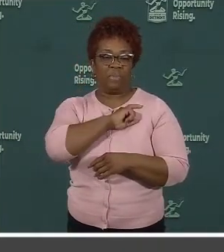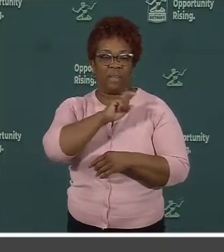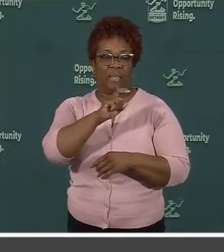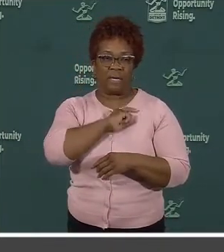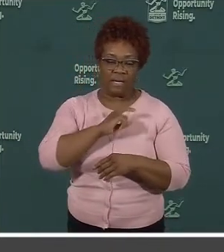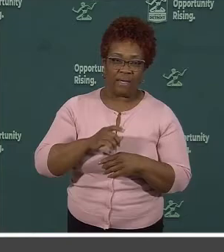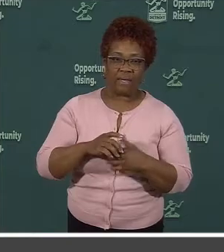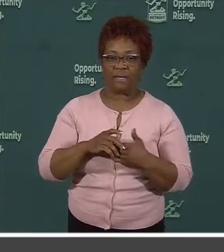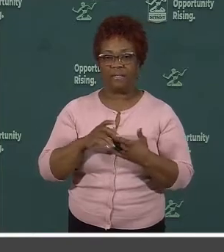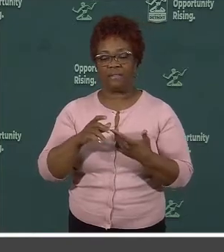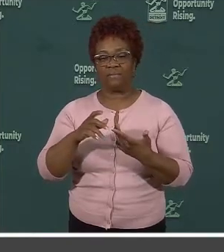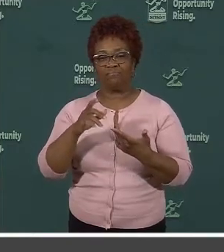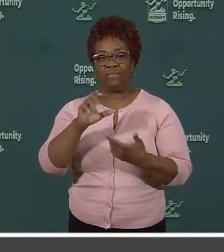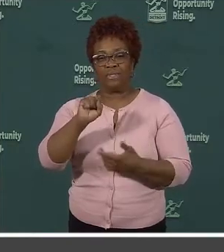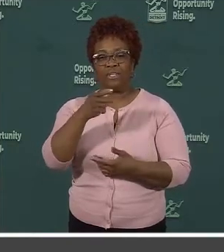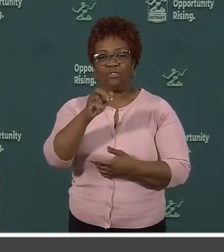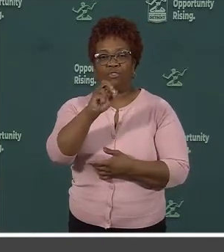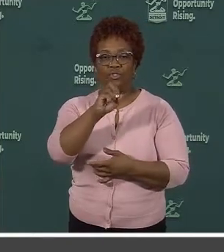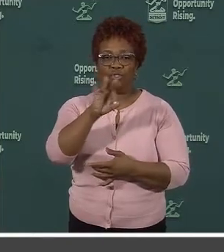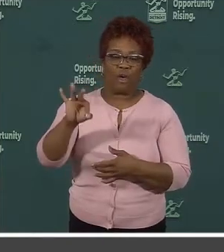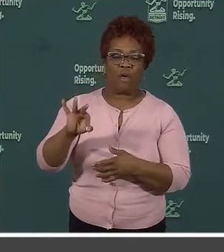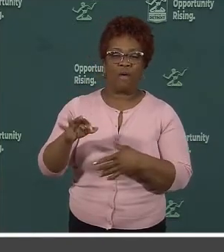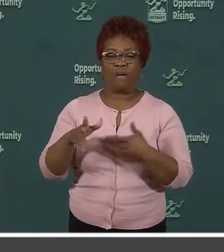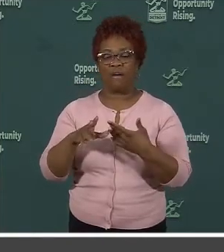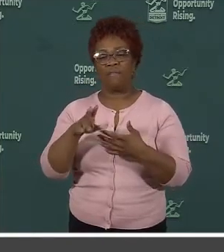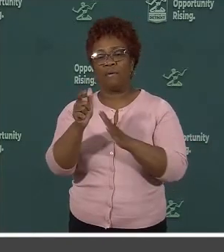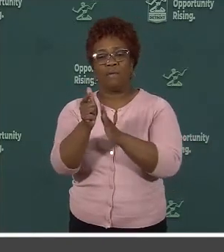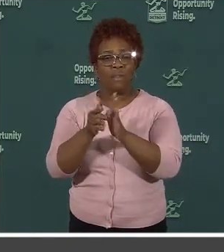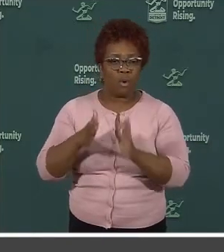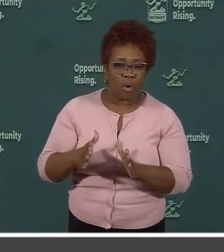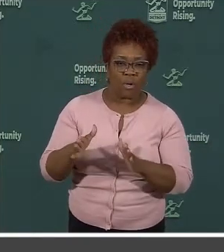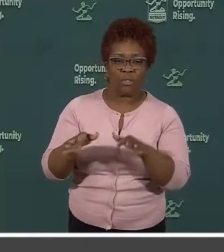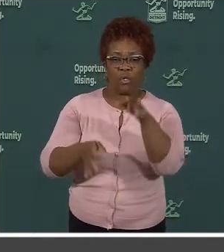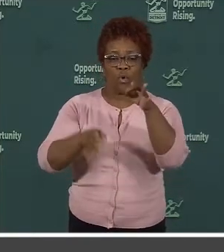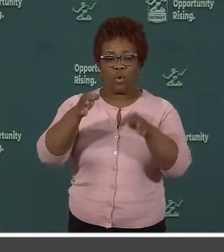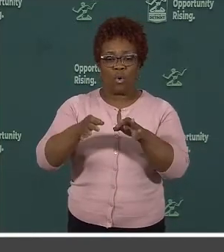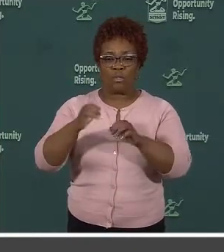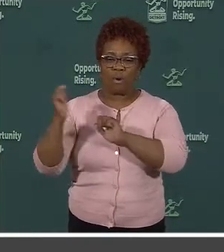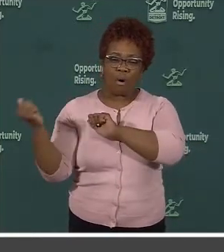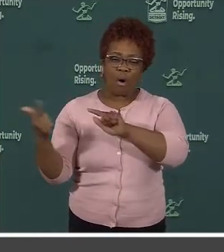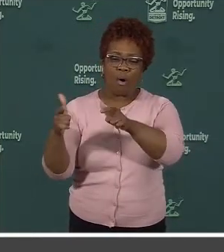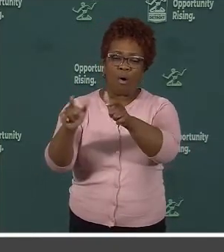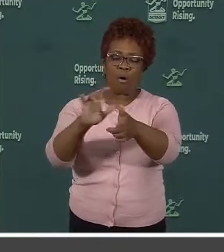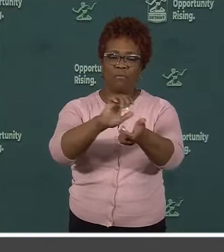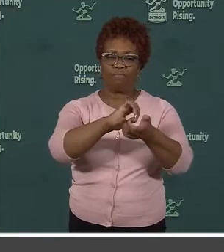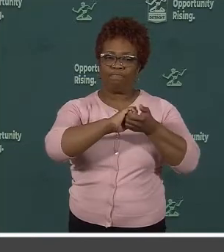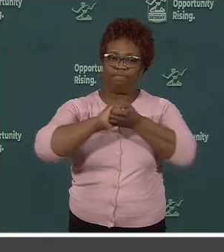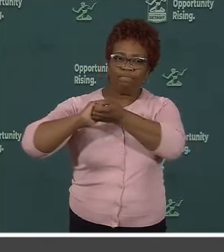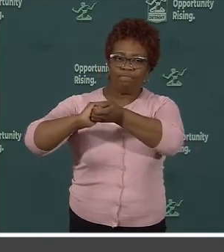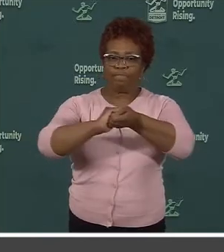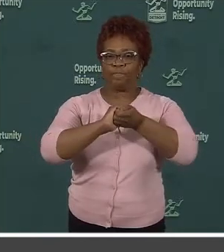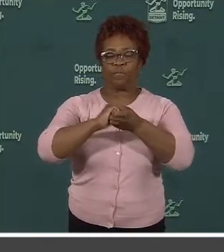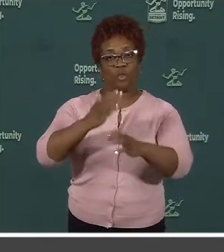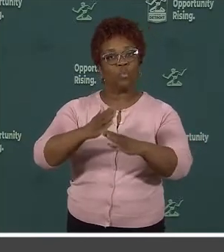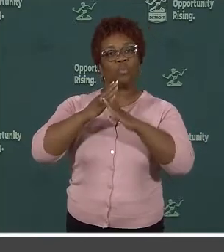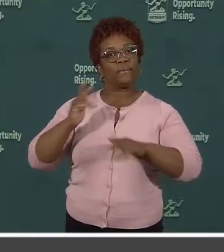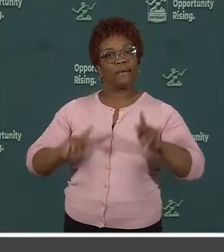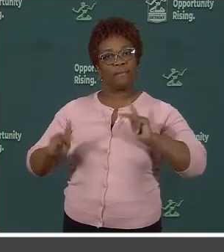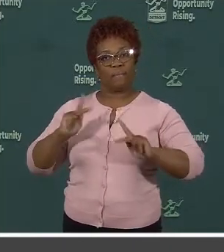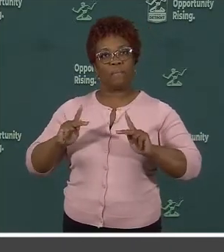US ATTORNEY IN THE COURTS ARE ALL WORKING TOGETHER TO PROTECT OUR RESIDENTS BUT THERE ARE A LOT OF PEOPLE IN THE CITY TELL